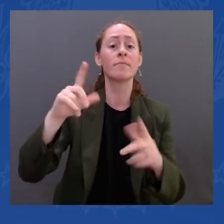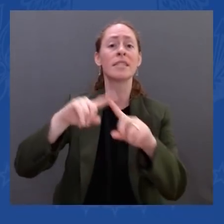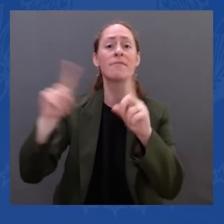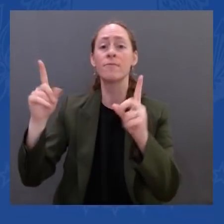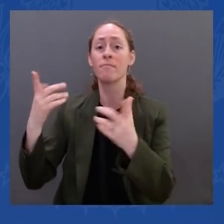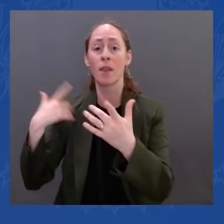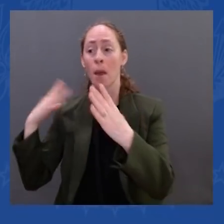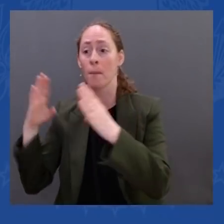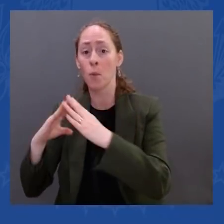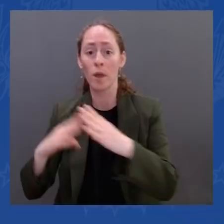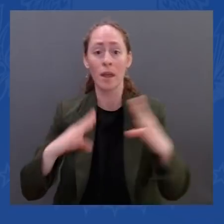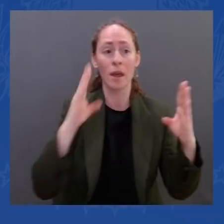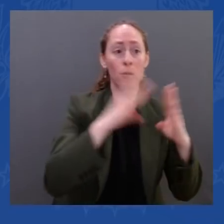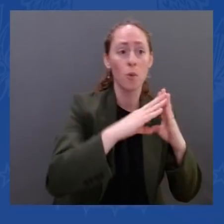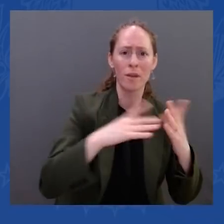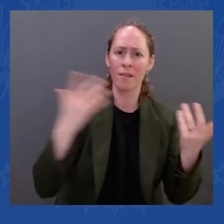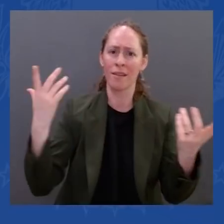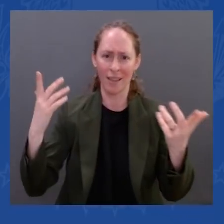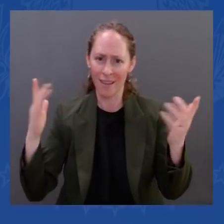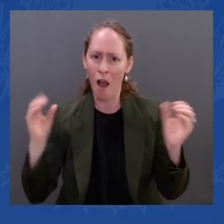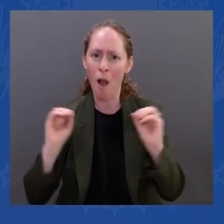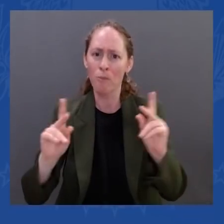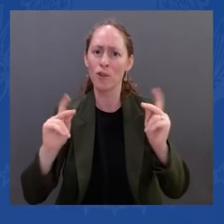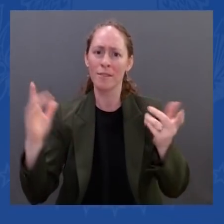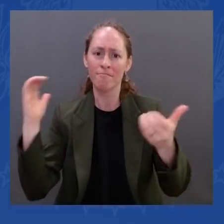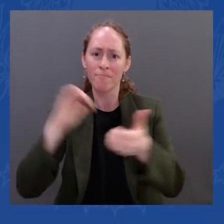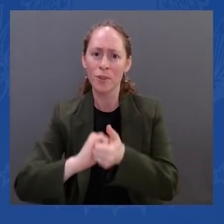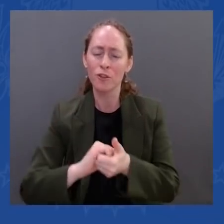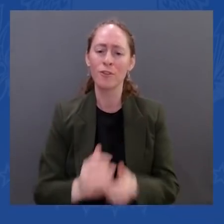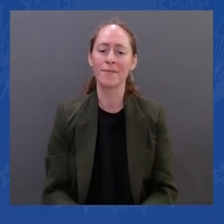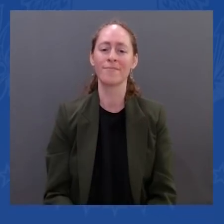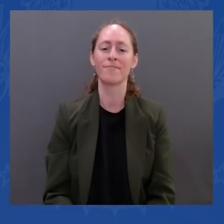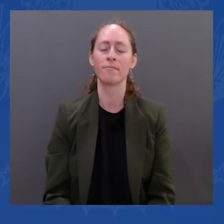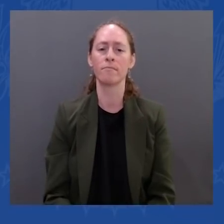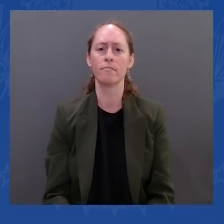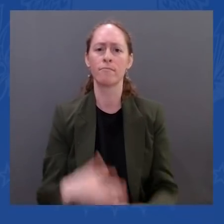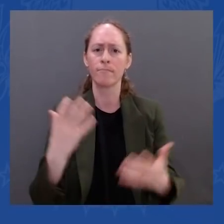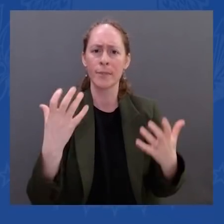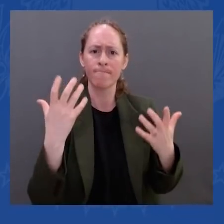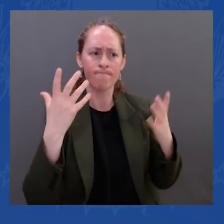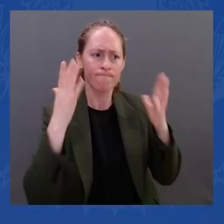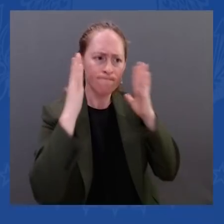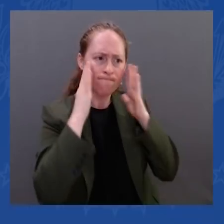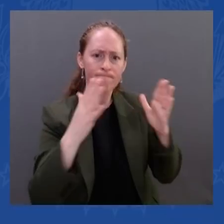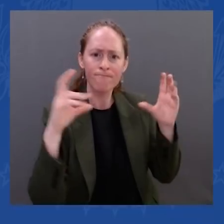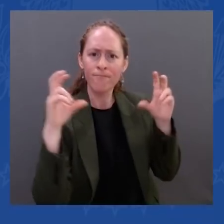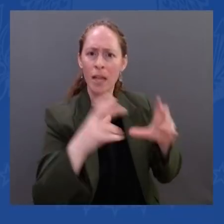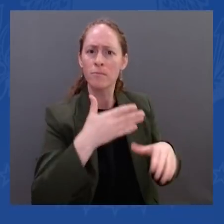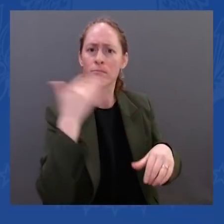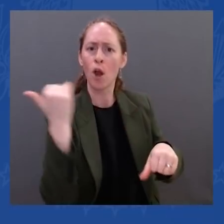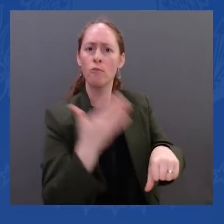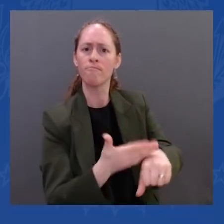Improving critical infrastructure and strengthening supply chain resilience, particularly on semiconductors, batteries,